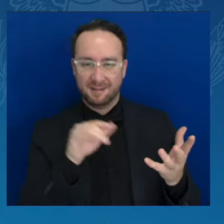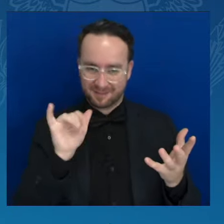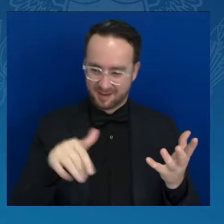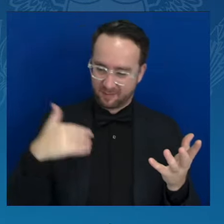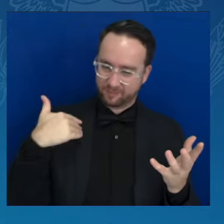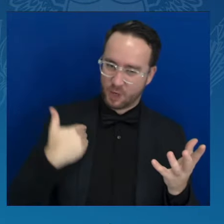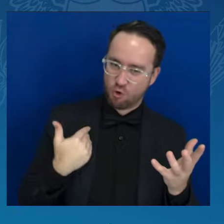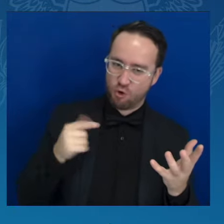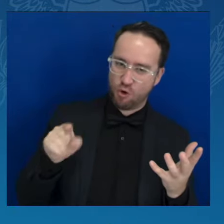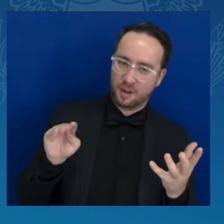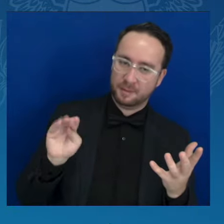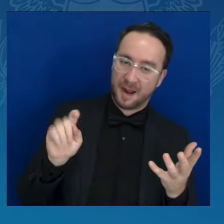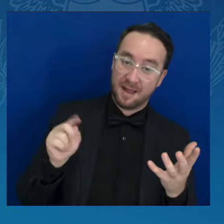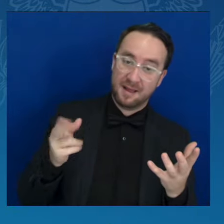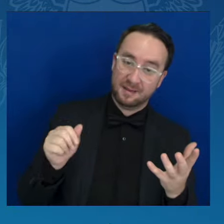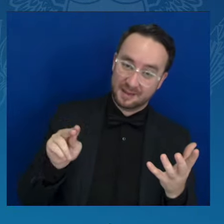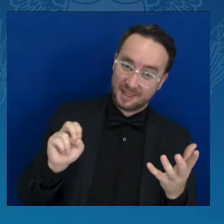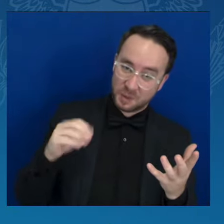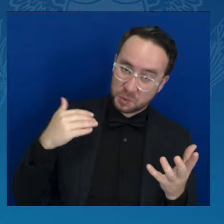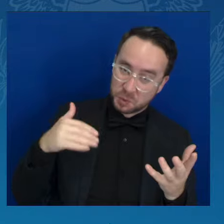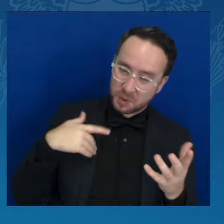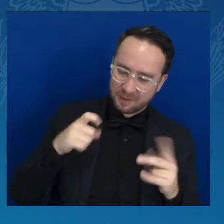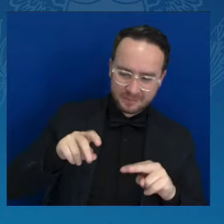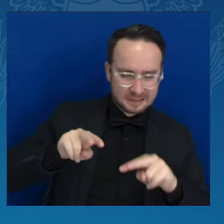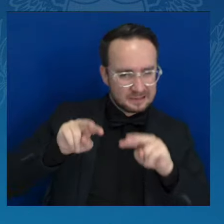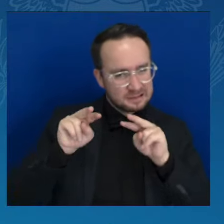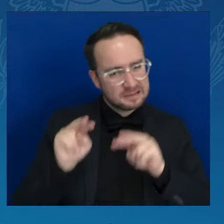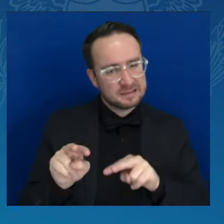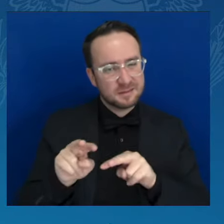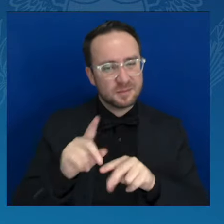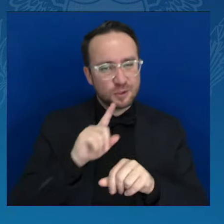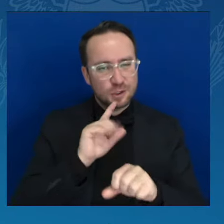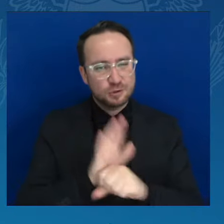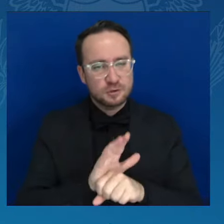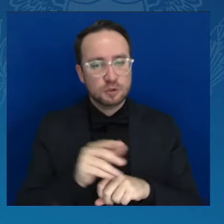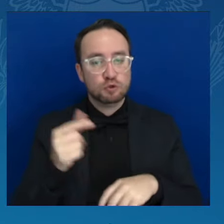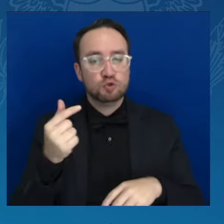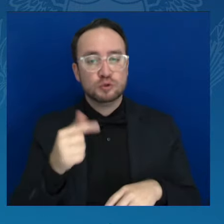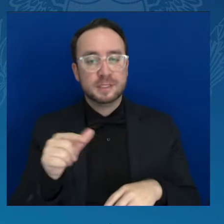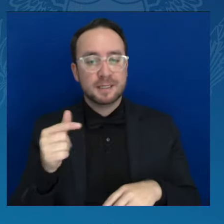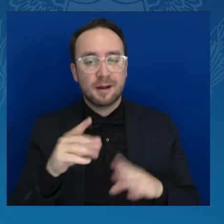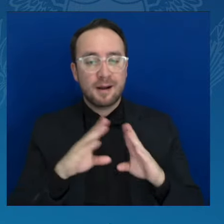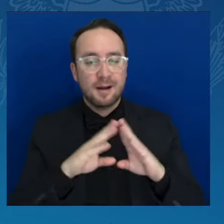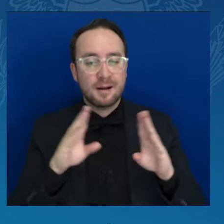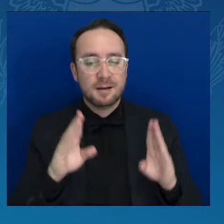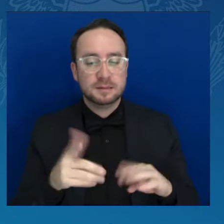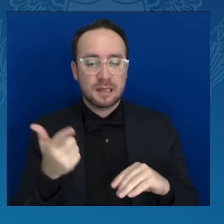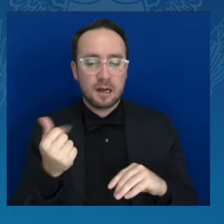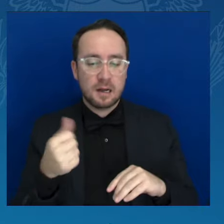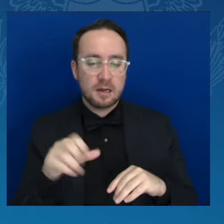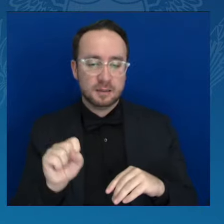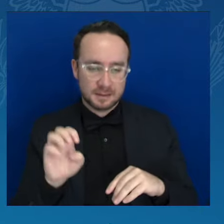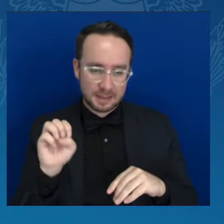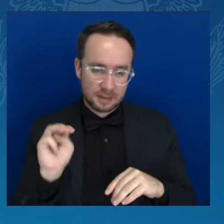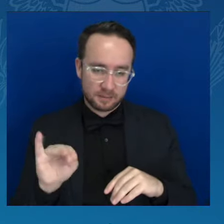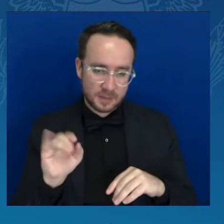the U.S. Methane Emissions Reduction Action Plan, which is a whole of government effort to dramatically reduce